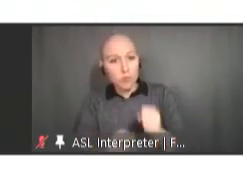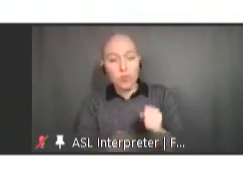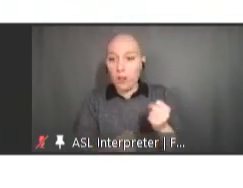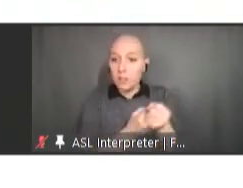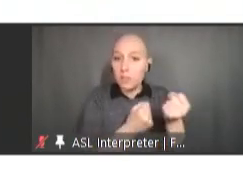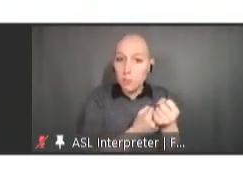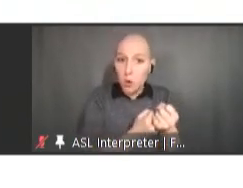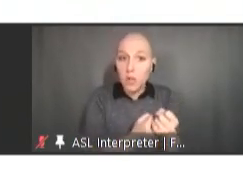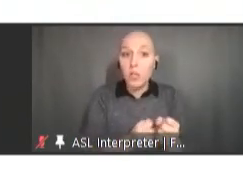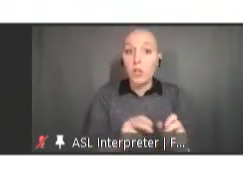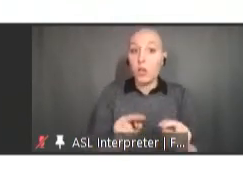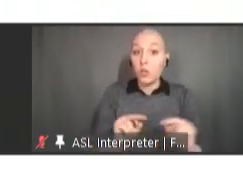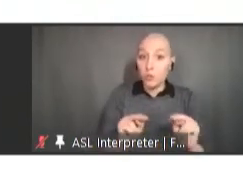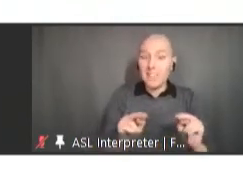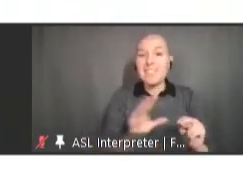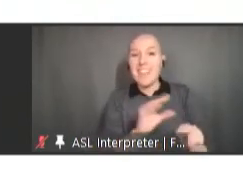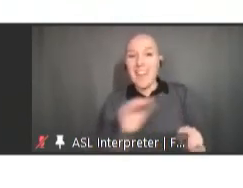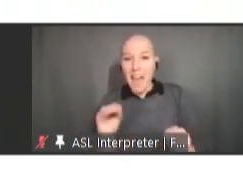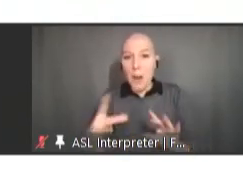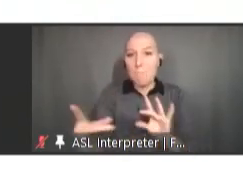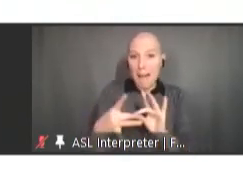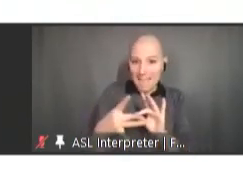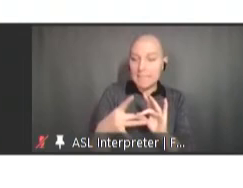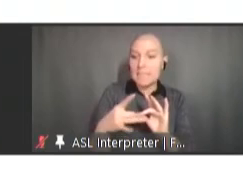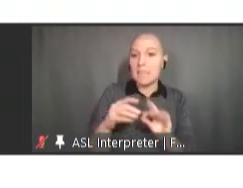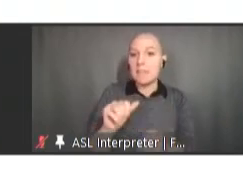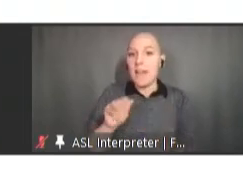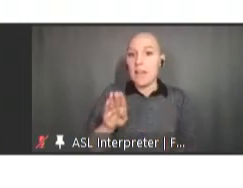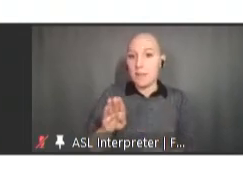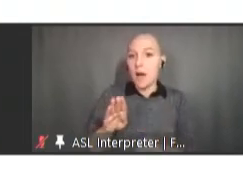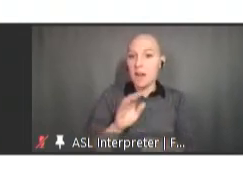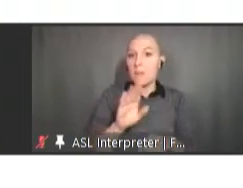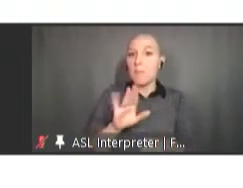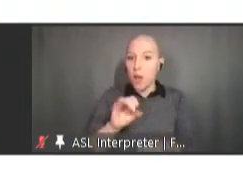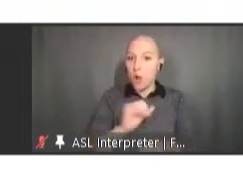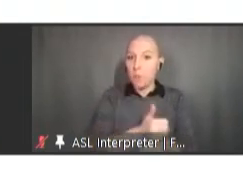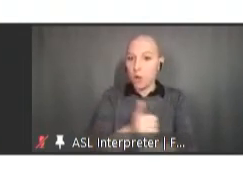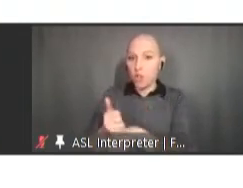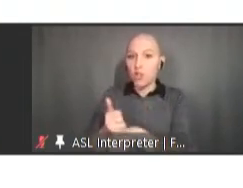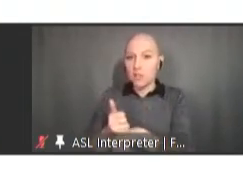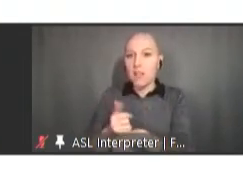binding antibody biomarkers as correlates of protection supporting vaccine decisions.